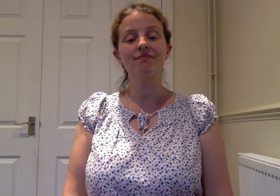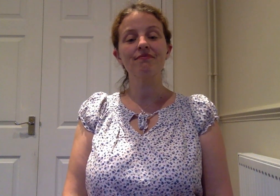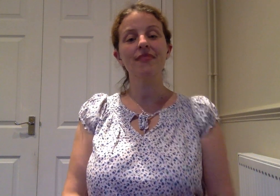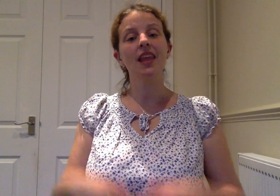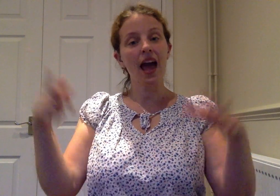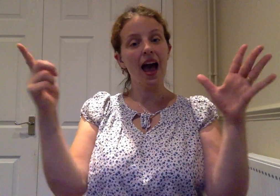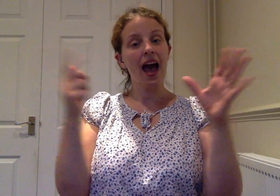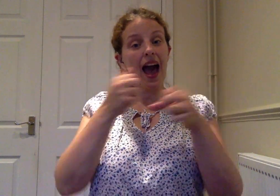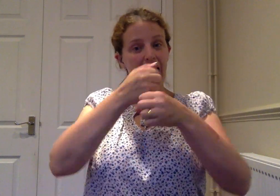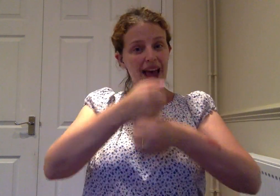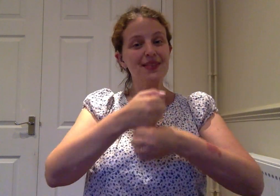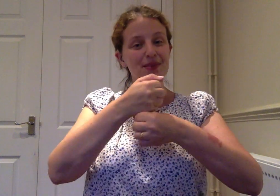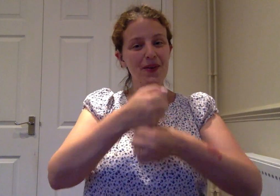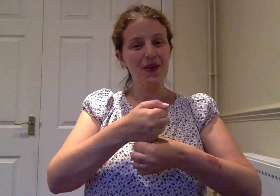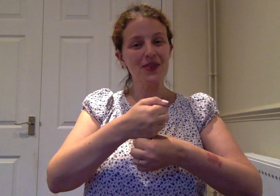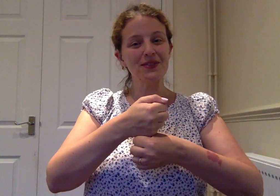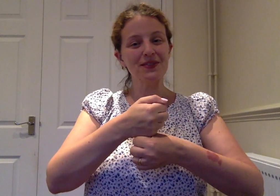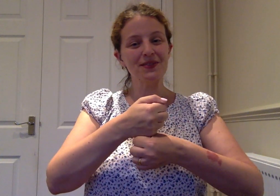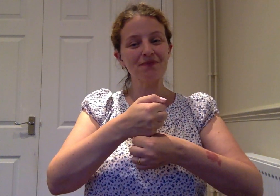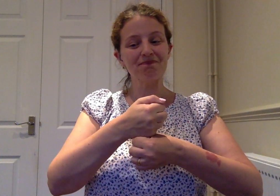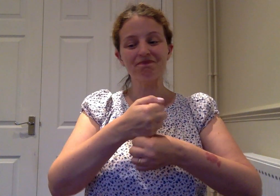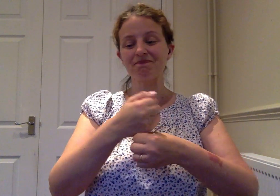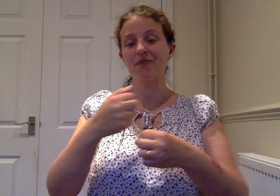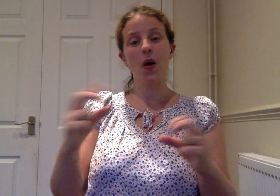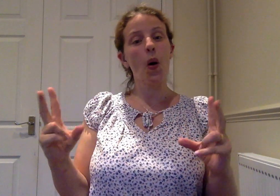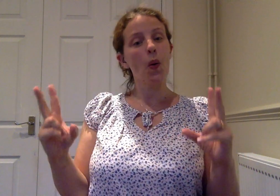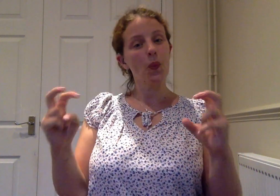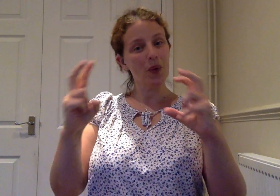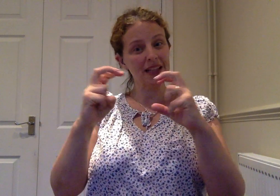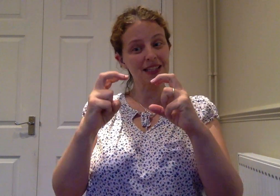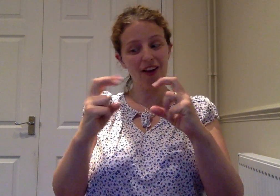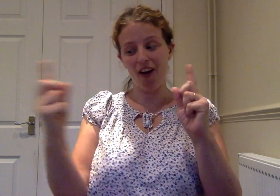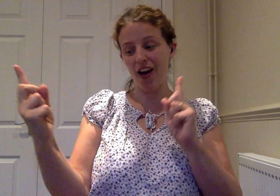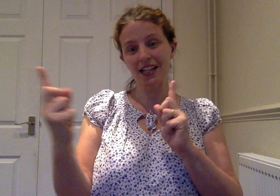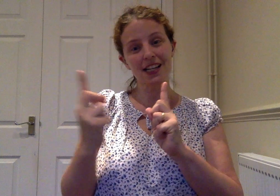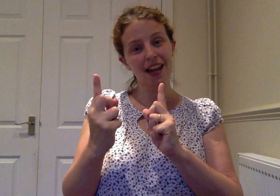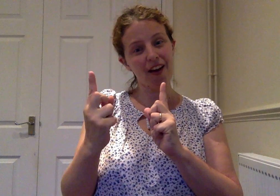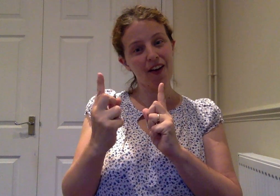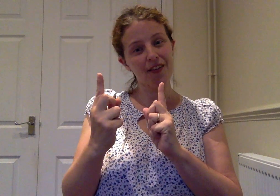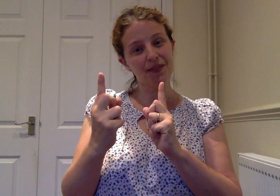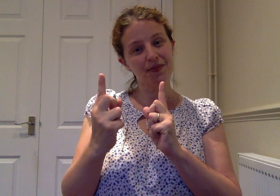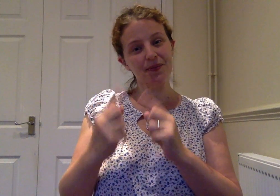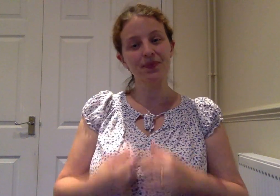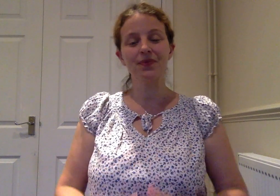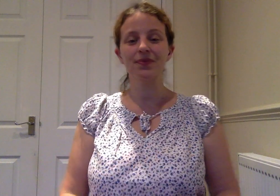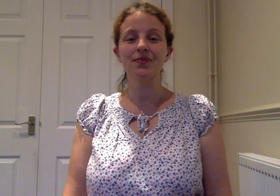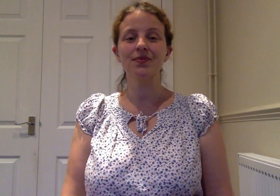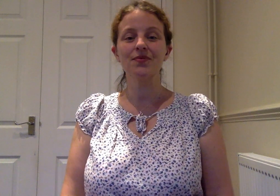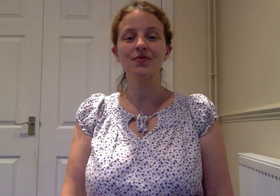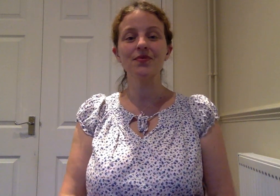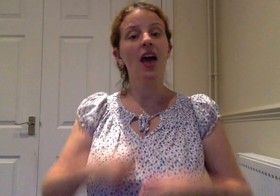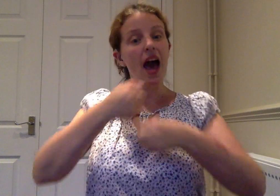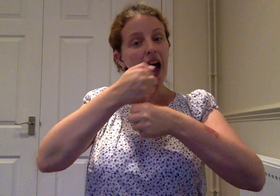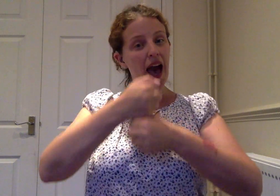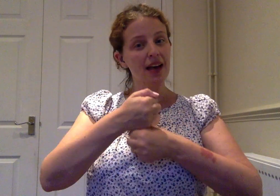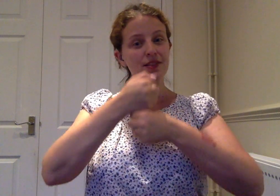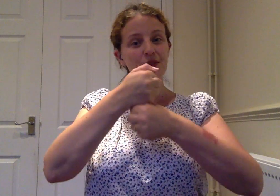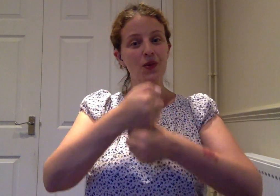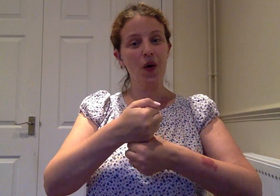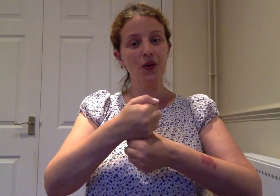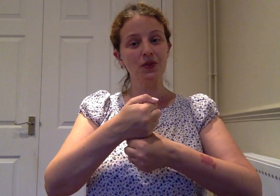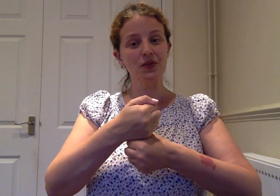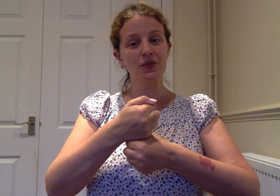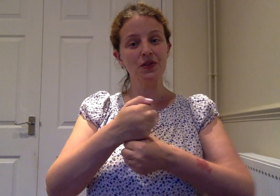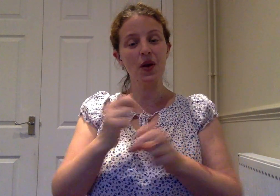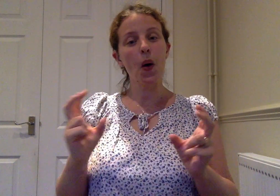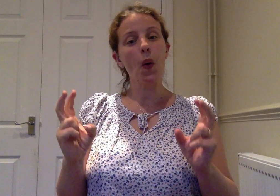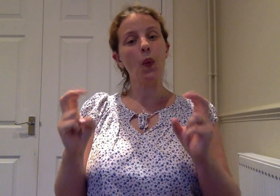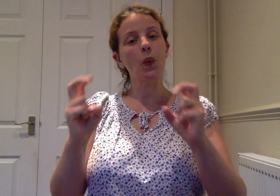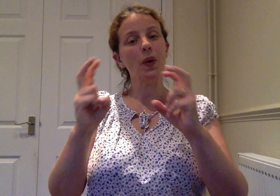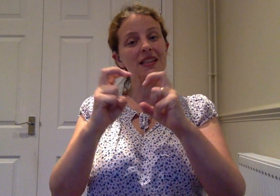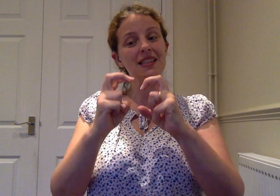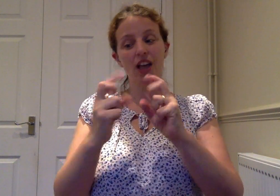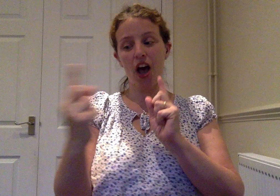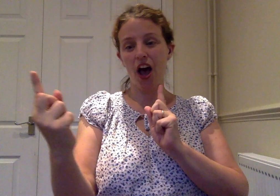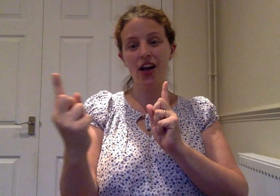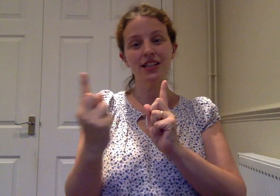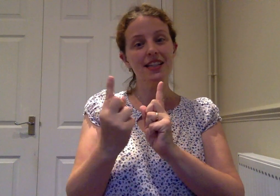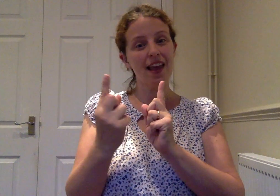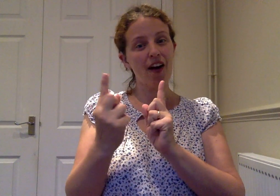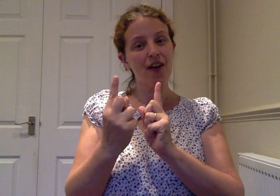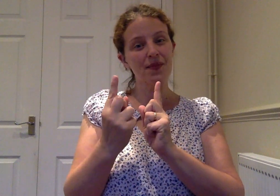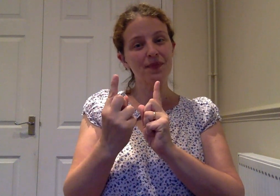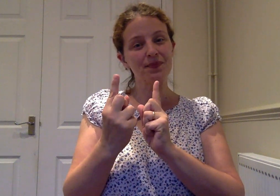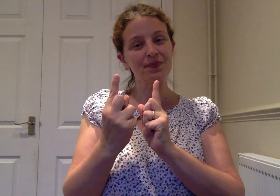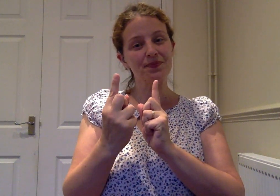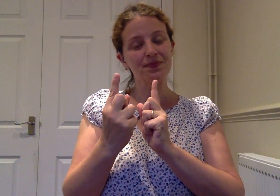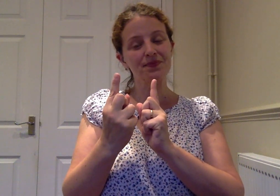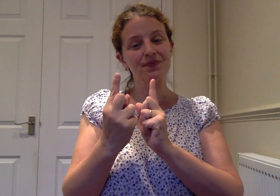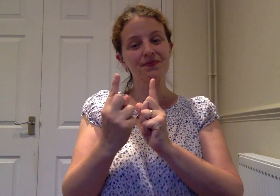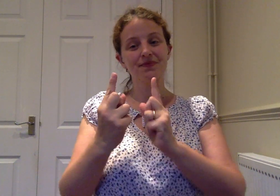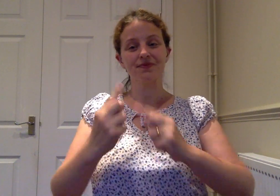Ascot, Windsor near.